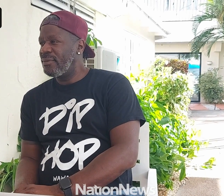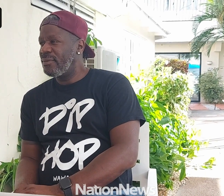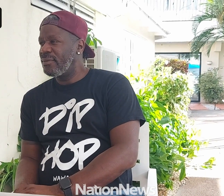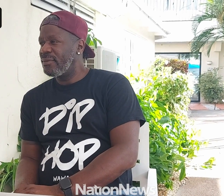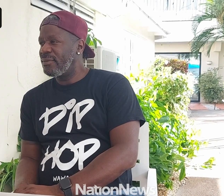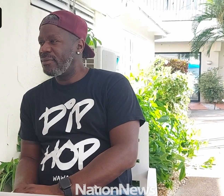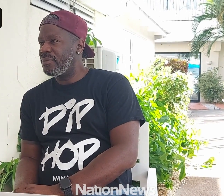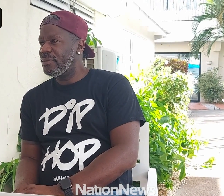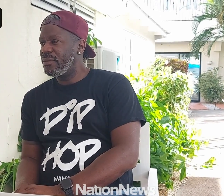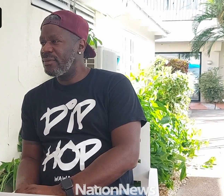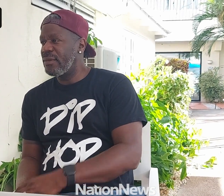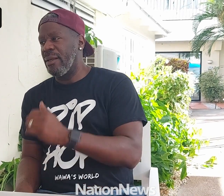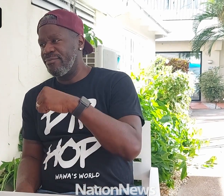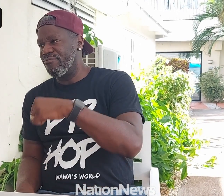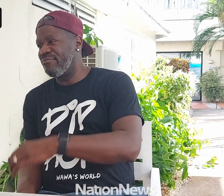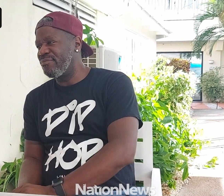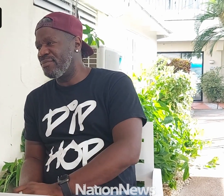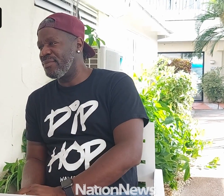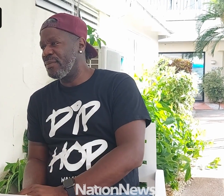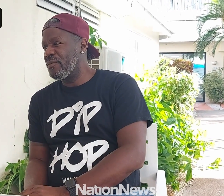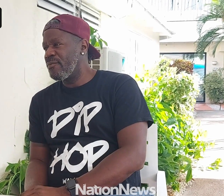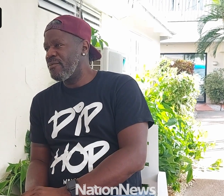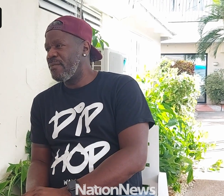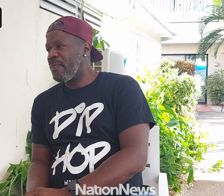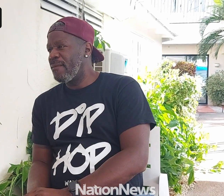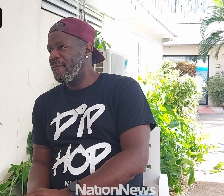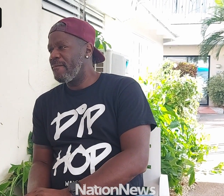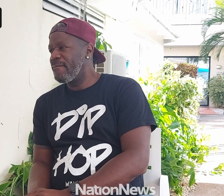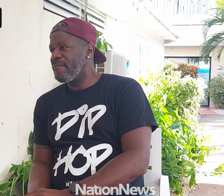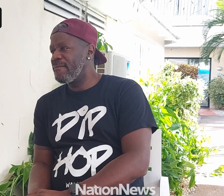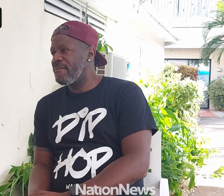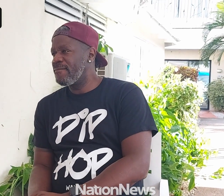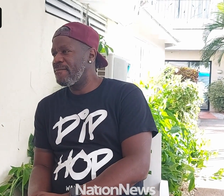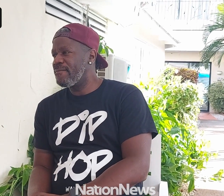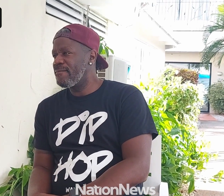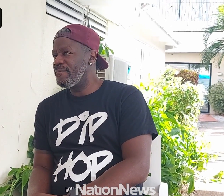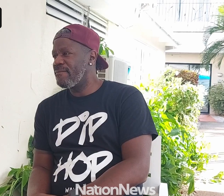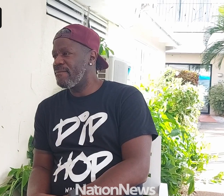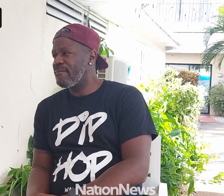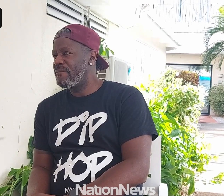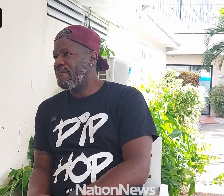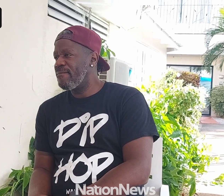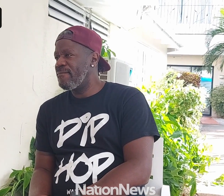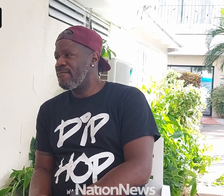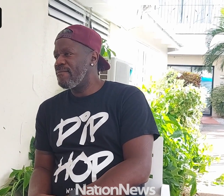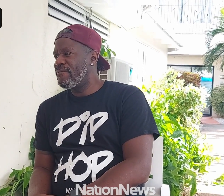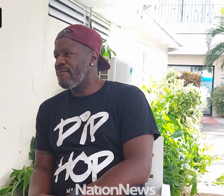do you think your music can assist how has music assisted you uh your